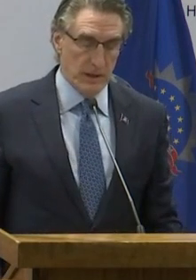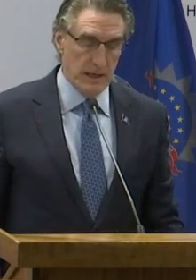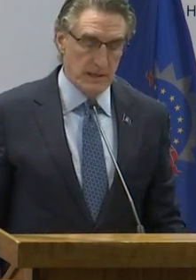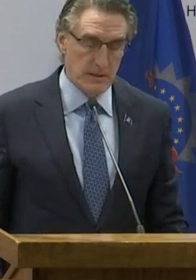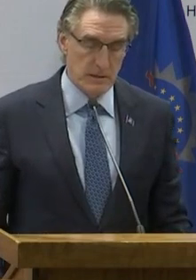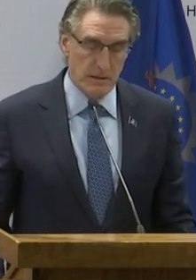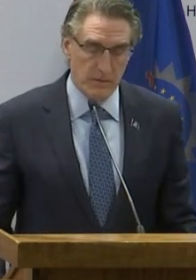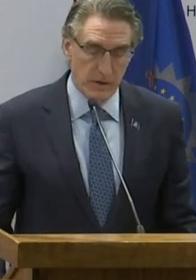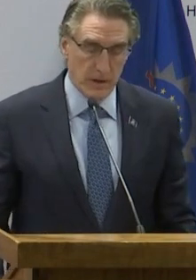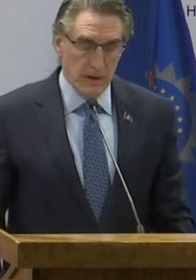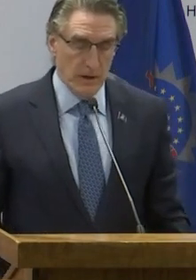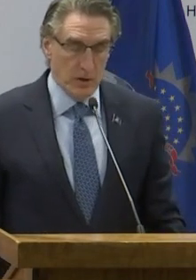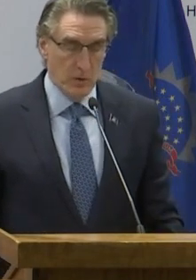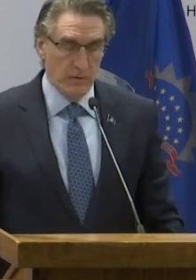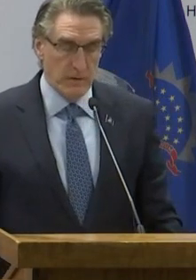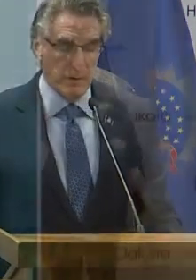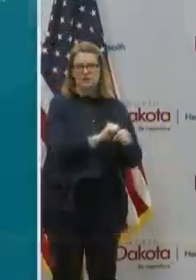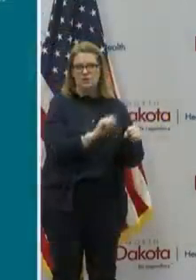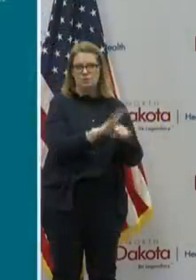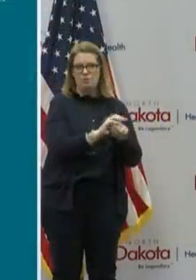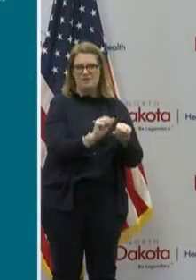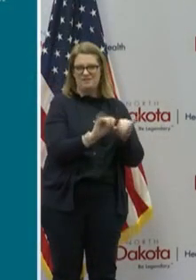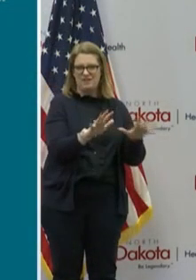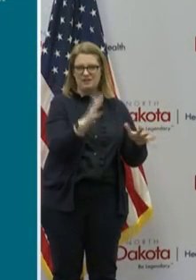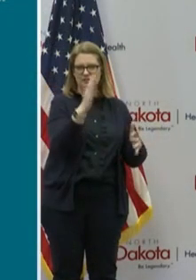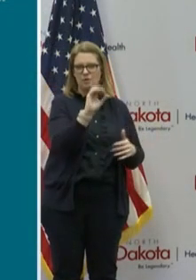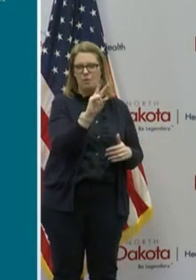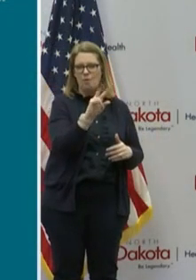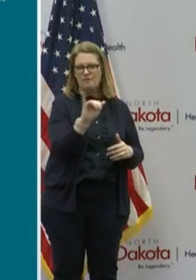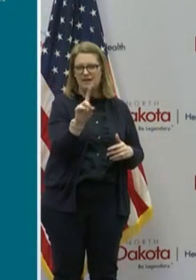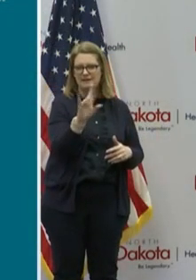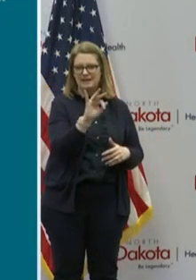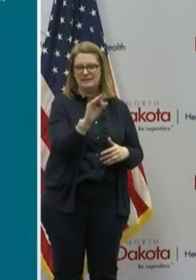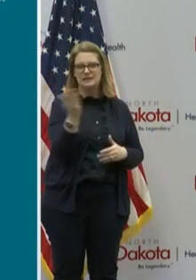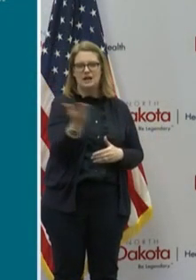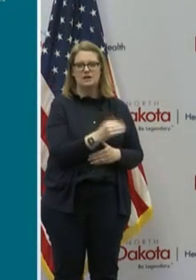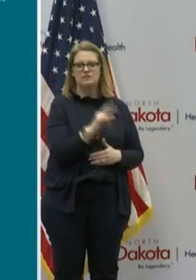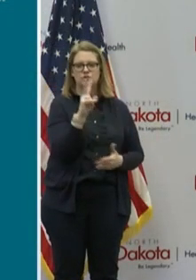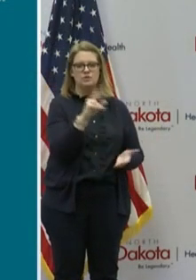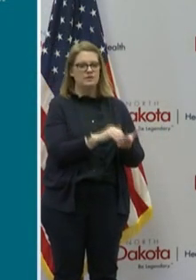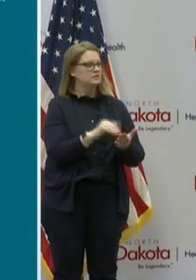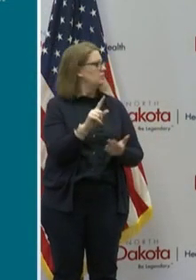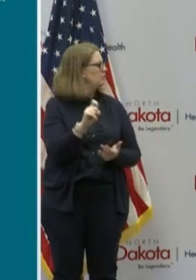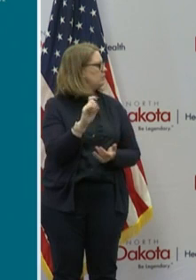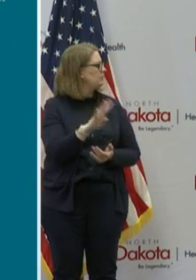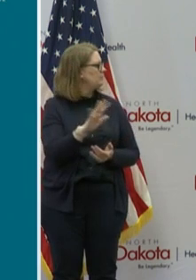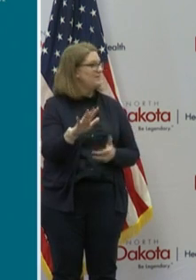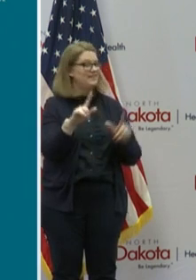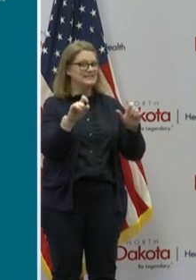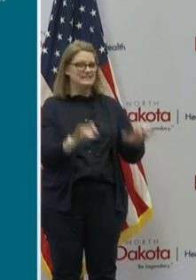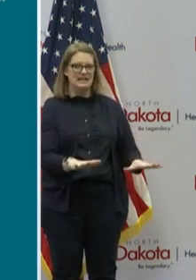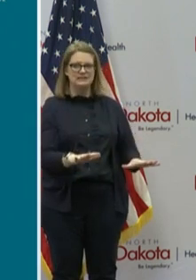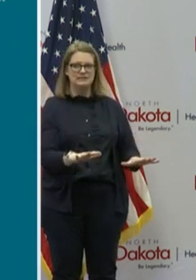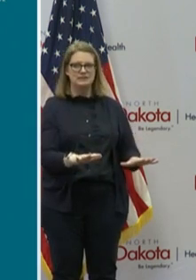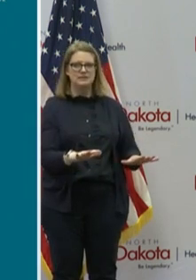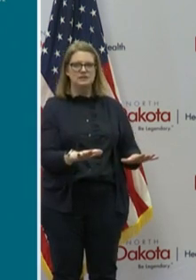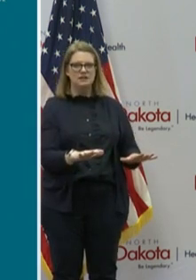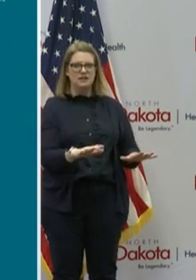WHICH WAS A 24 HOUR PERIOD OF SUNDAY OR MOTHER'S DAY, WE HAD 27 ADDITIONAL CASES OF